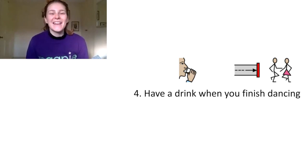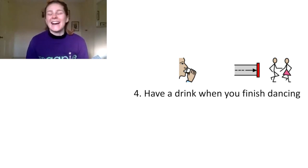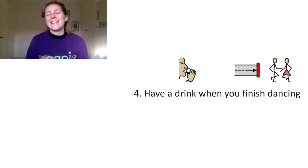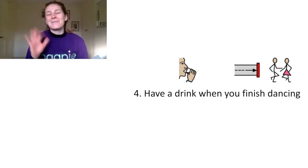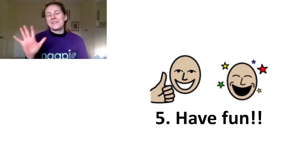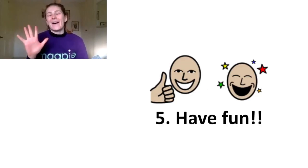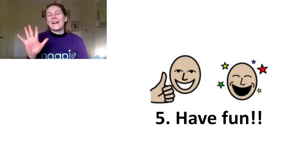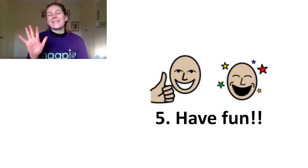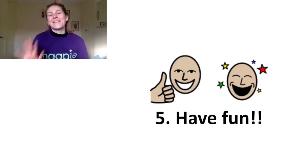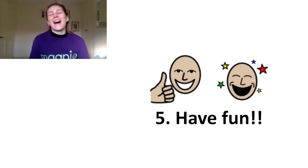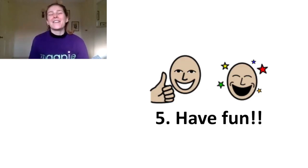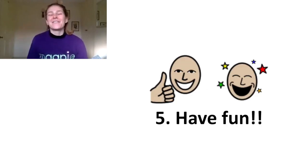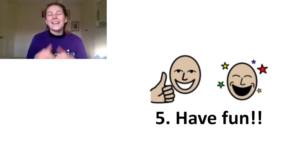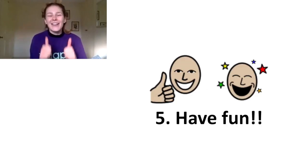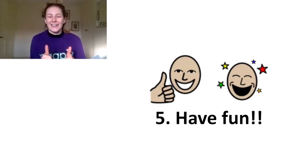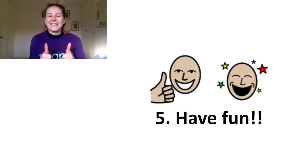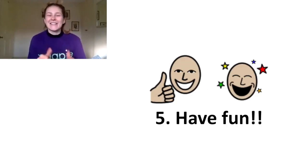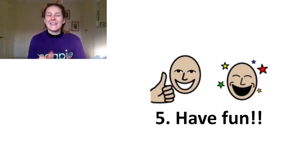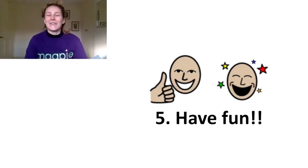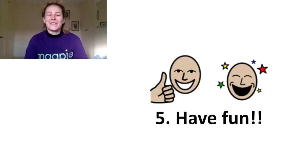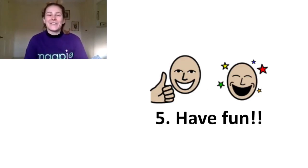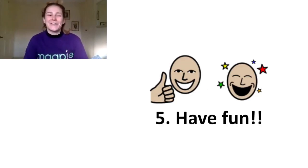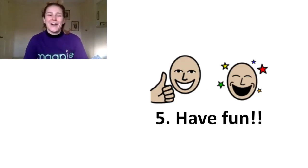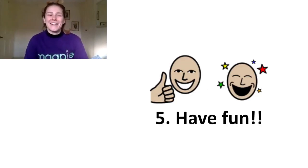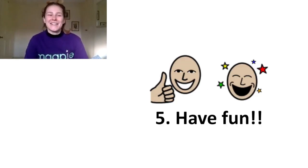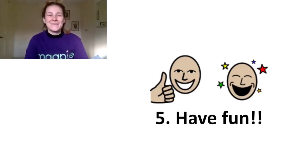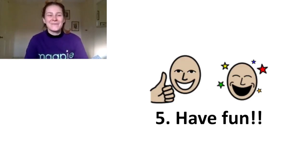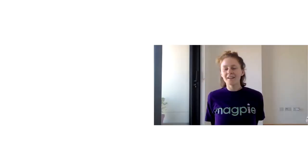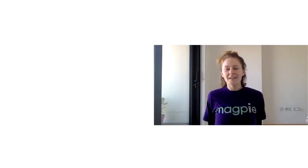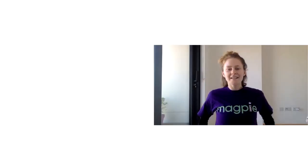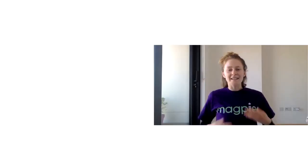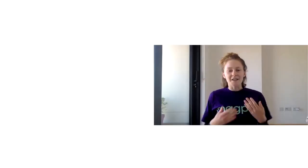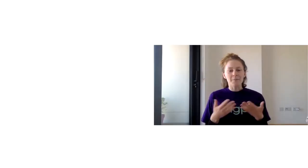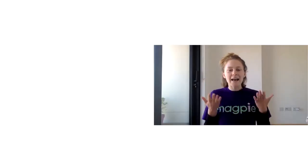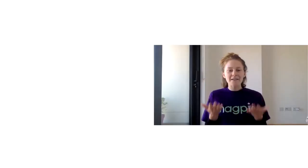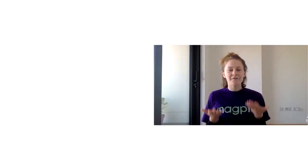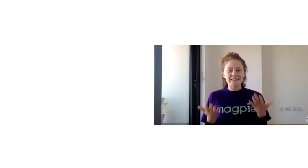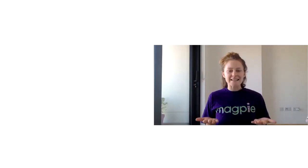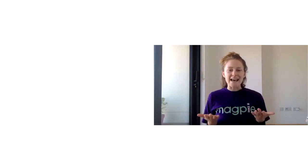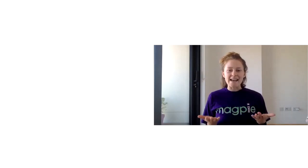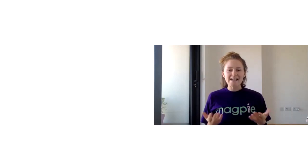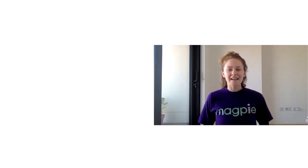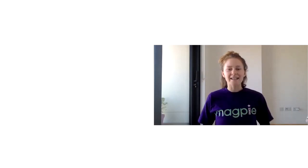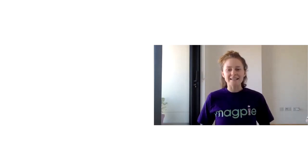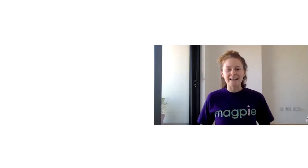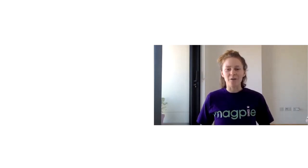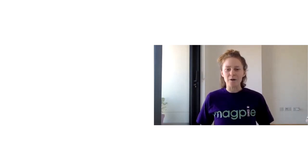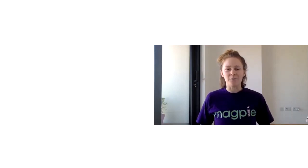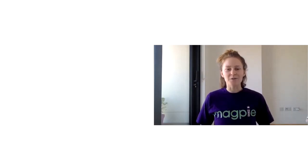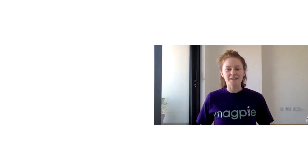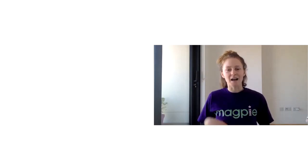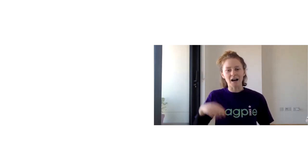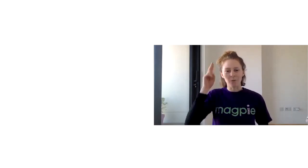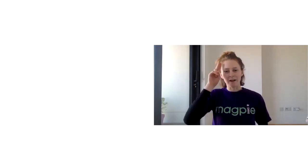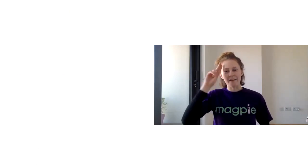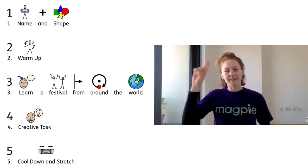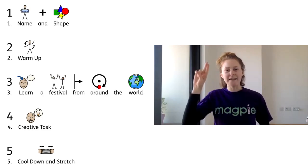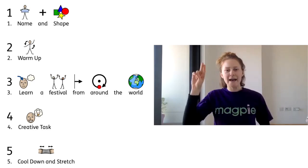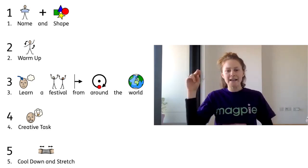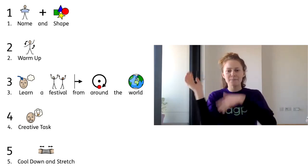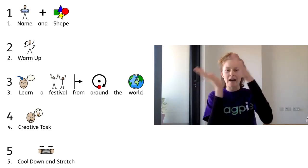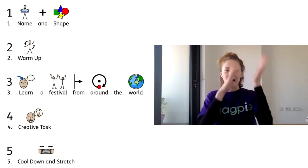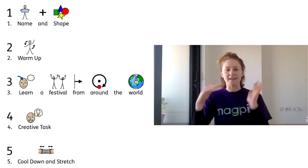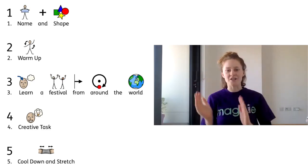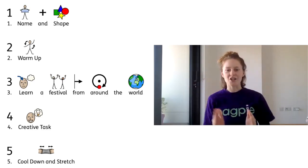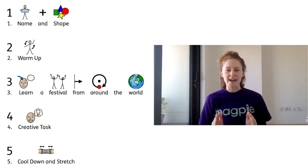and number five have lots of fun so the plan for today is that we will start with name and shape